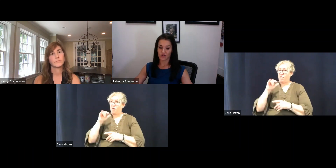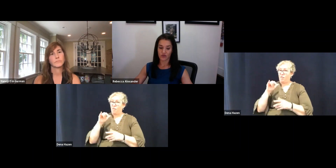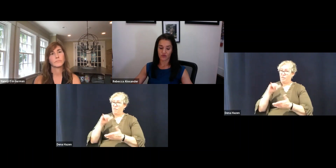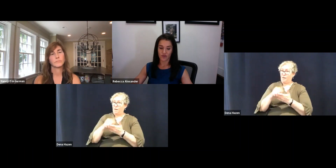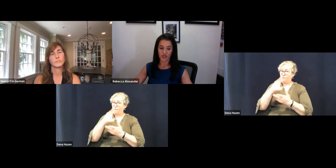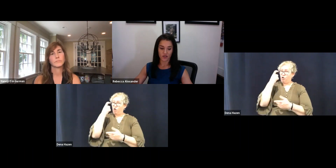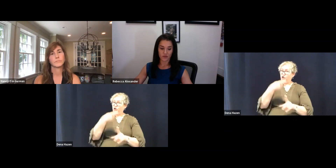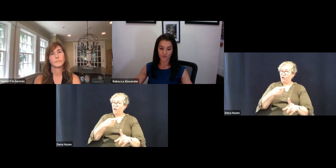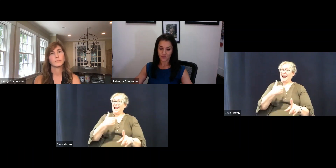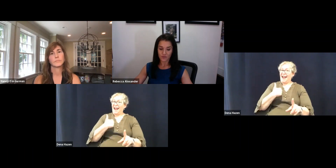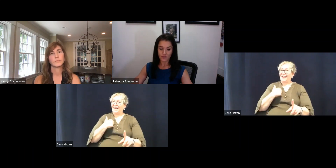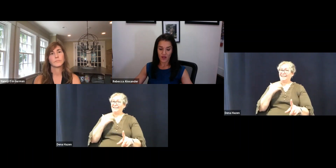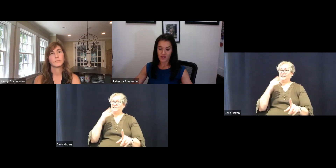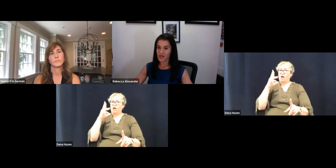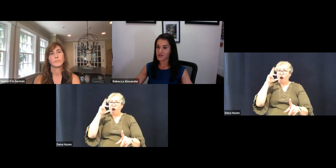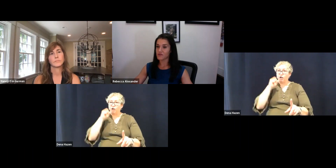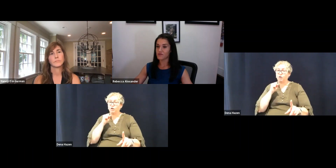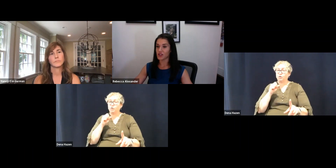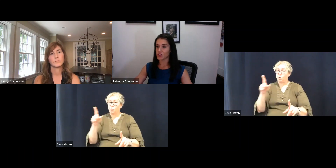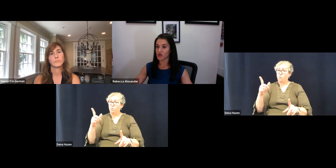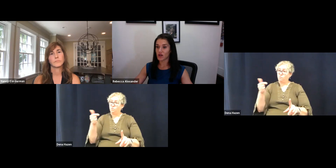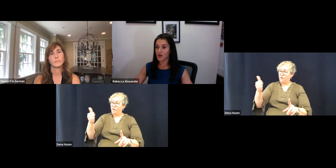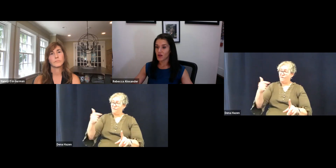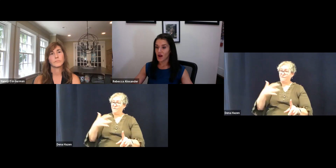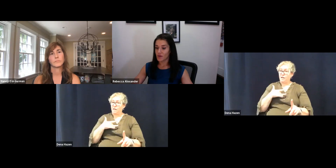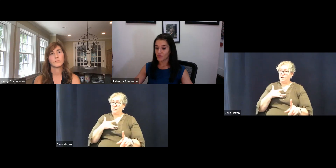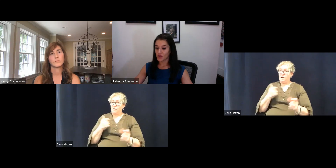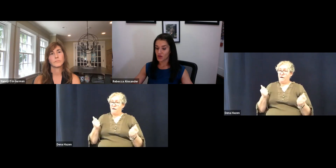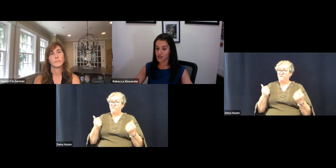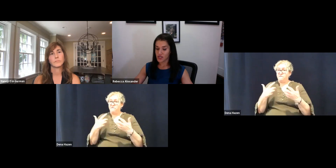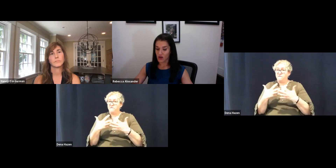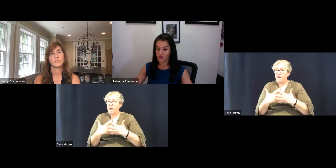Do you feel a sense of fear yourself?